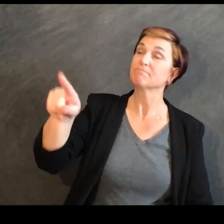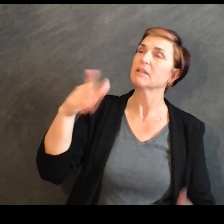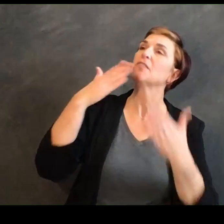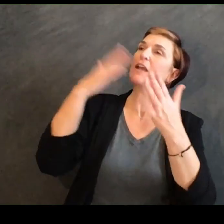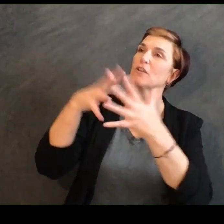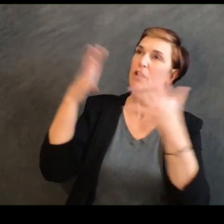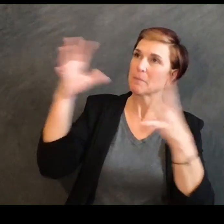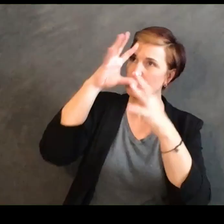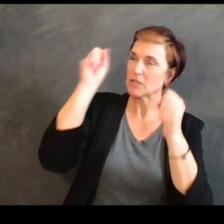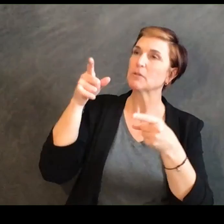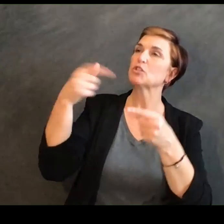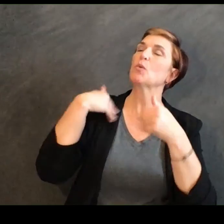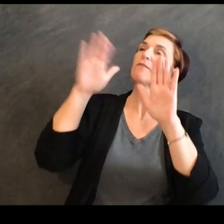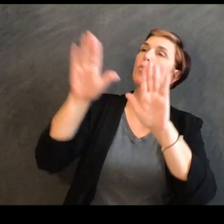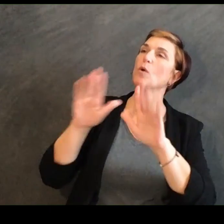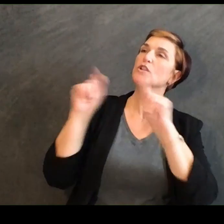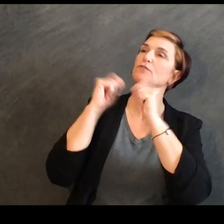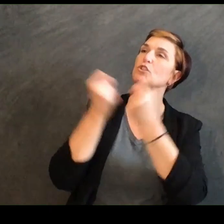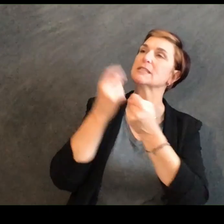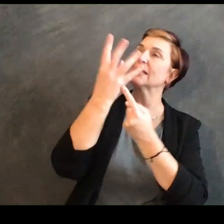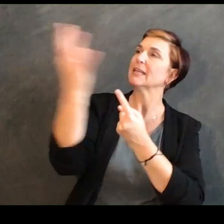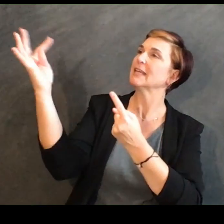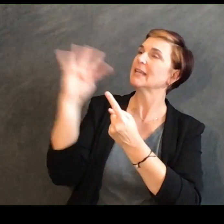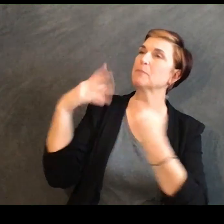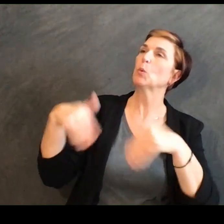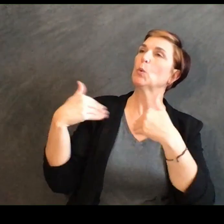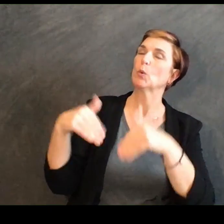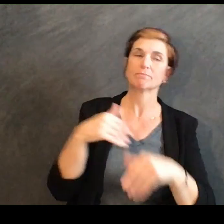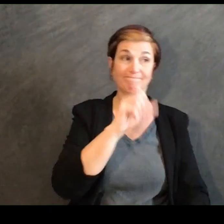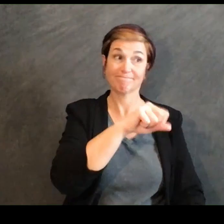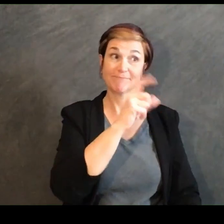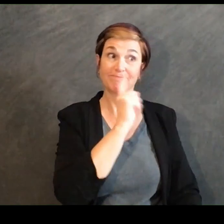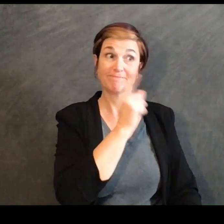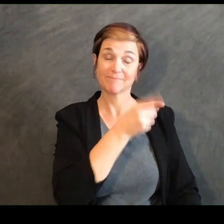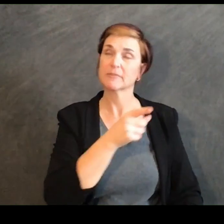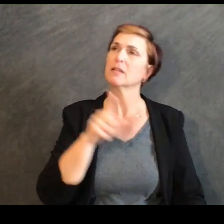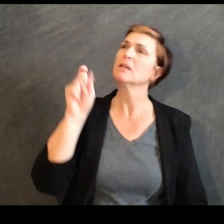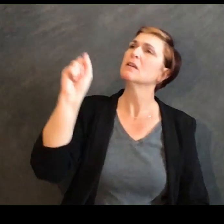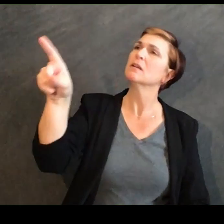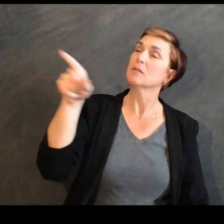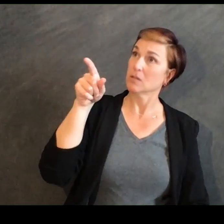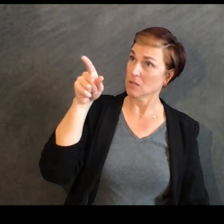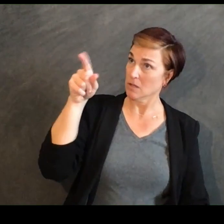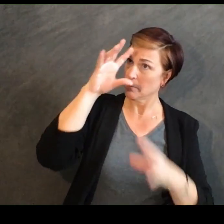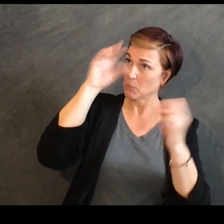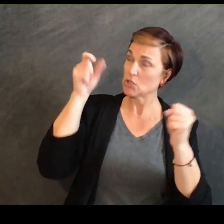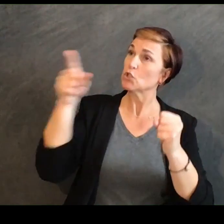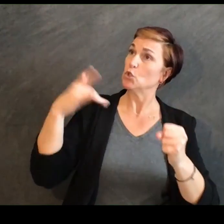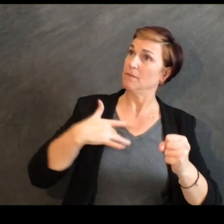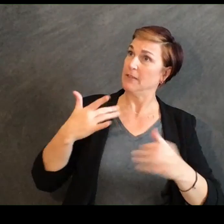my question is mr. president are you happy from the Chinese response what